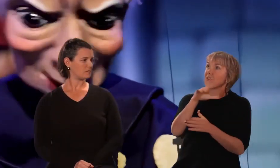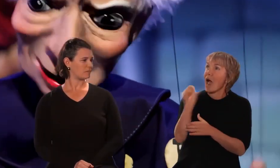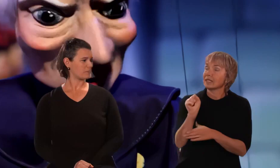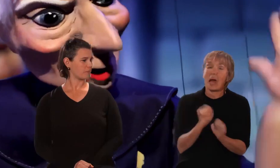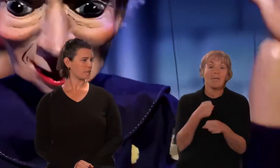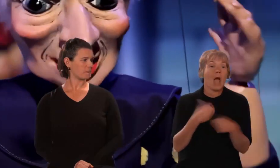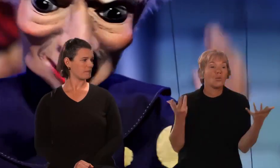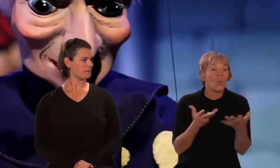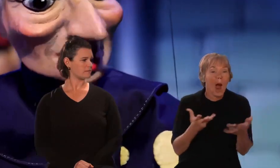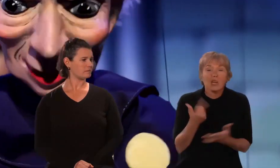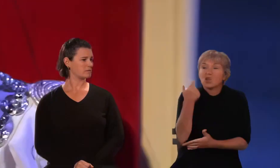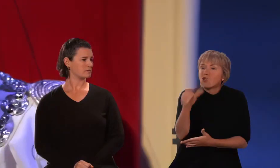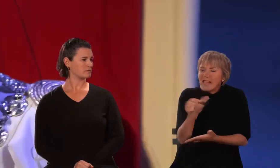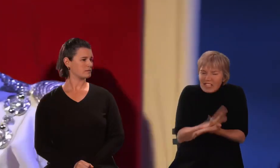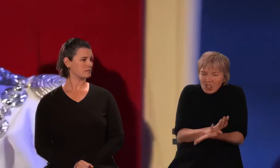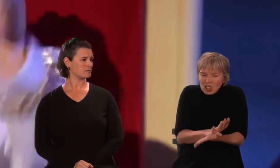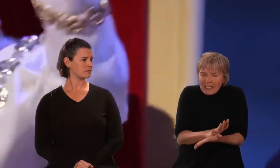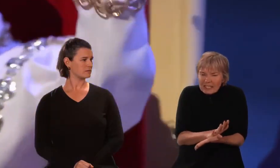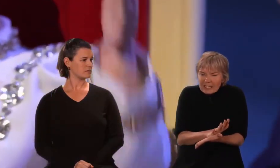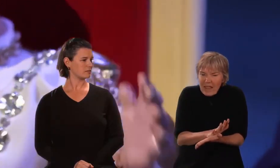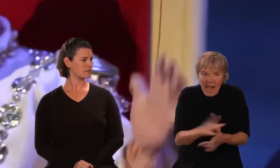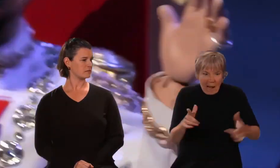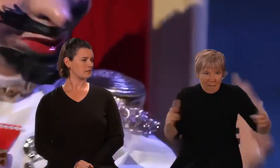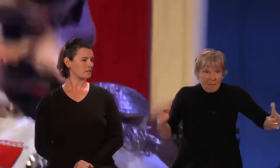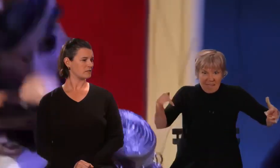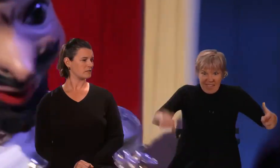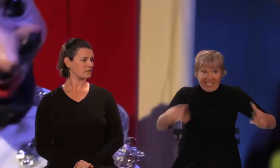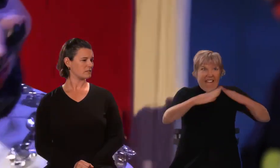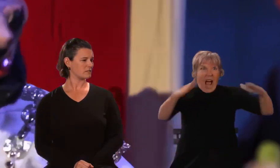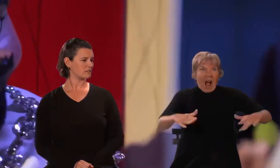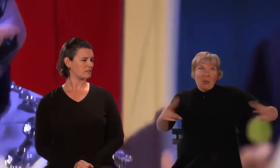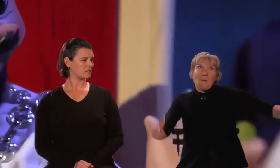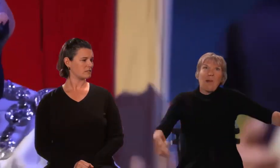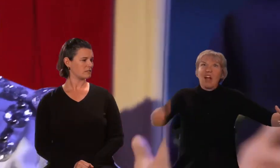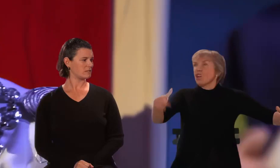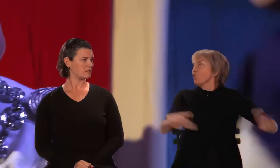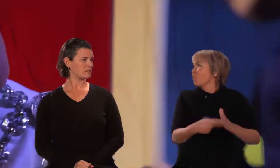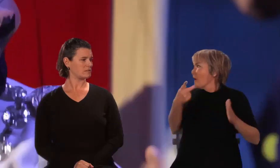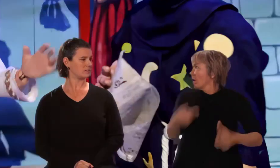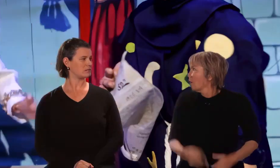and it's twice as big as this palace. [King] Then leave the throne room! You're a wheedling old wizard and not worth a whale bone.